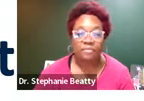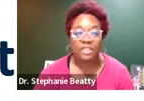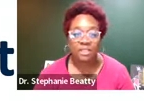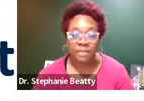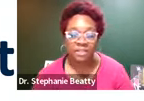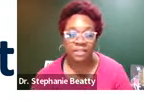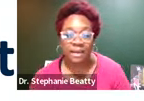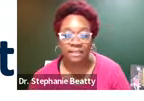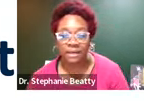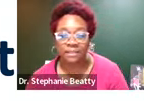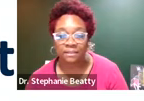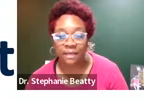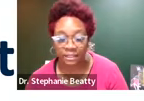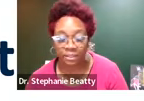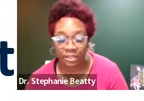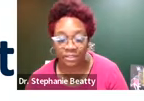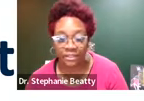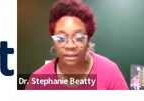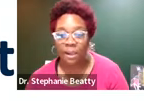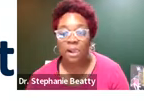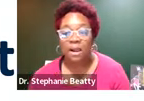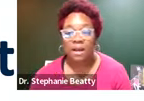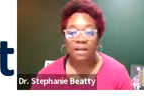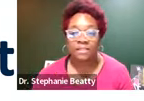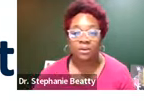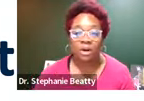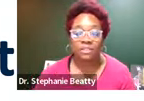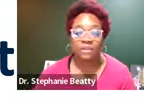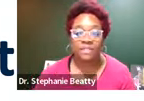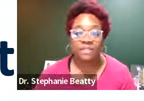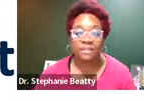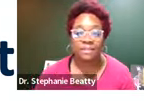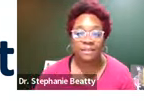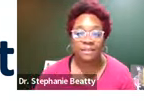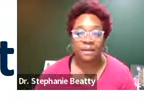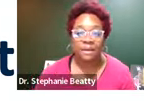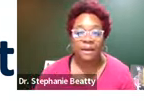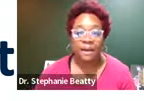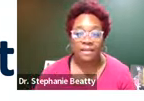disability and accessibility, ASL CART services,